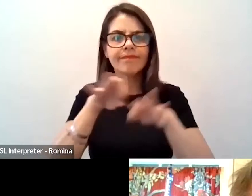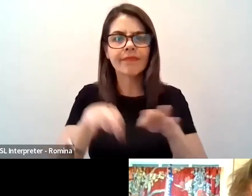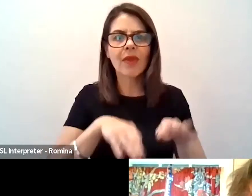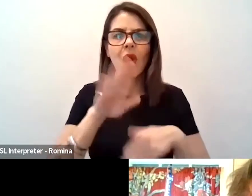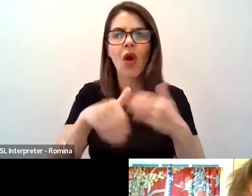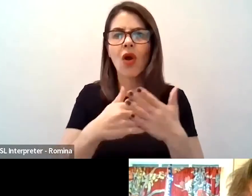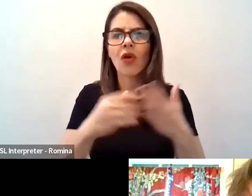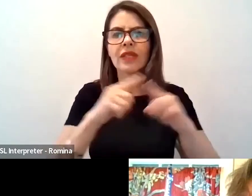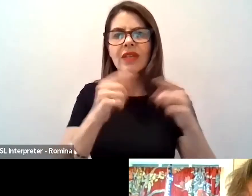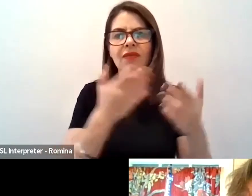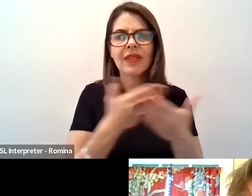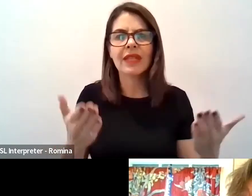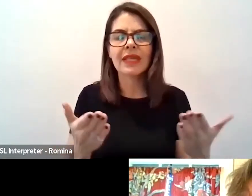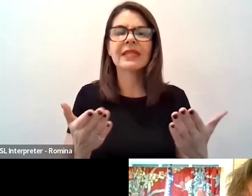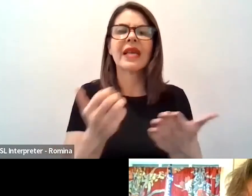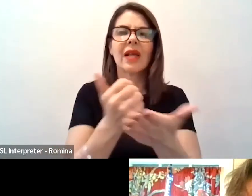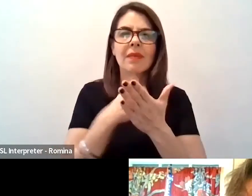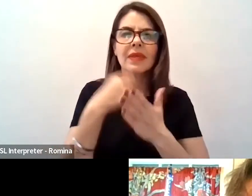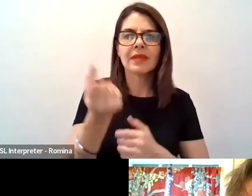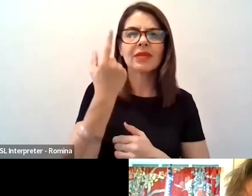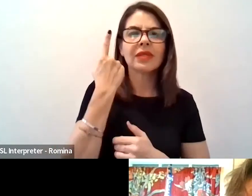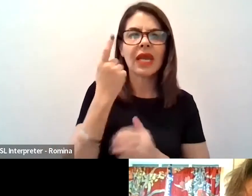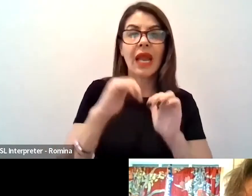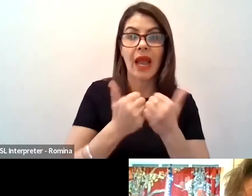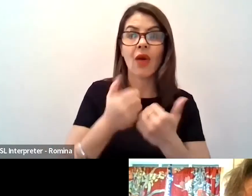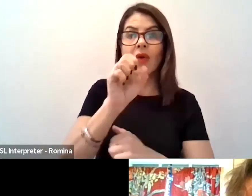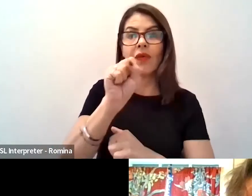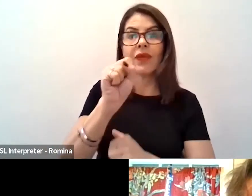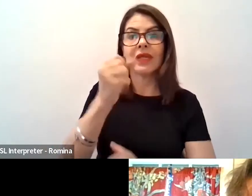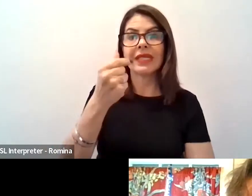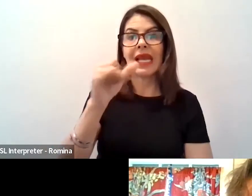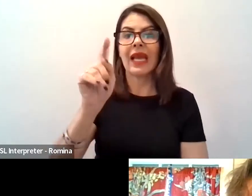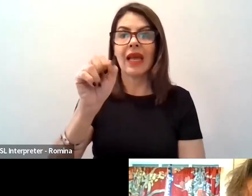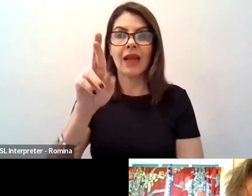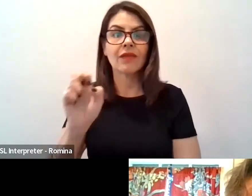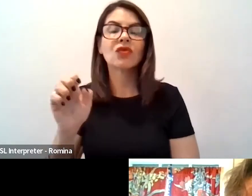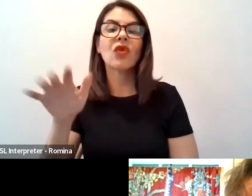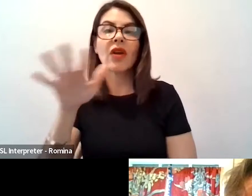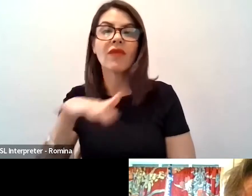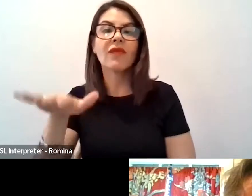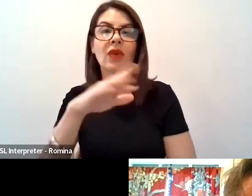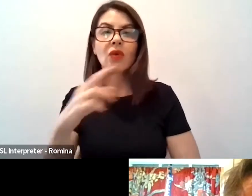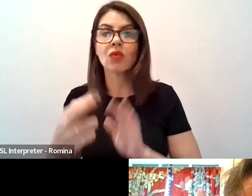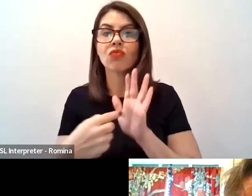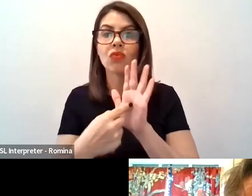giving us the low down on how the SAG after field service representatives do what they do